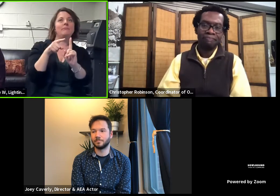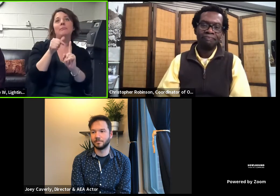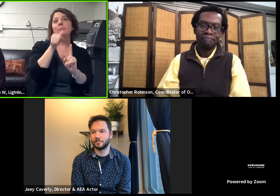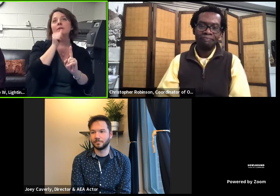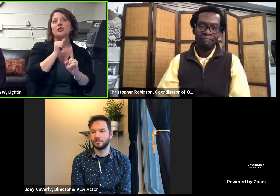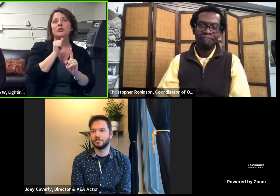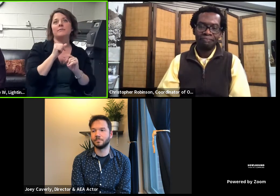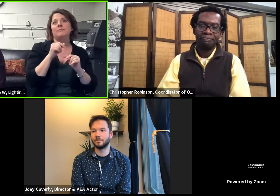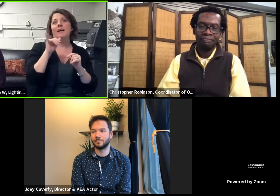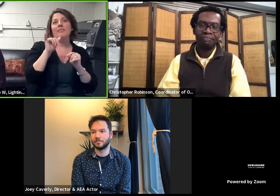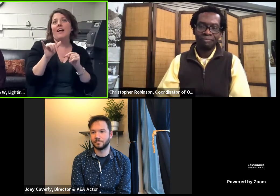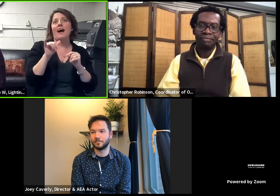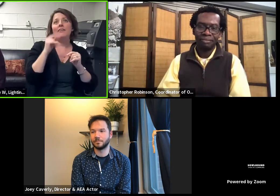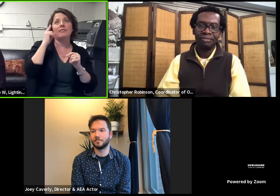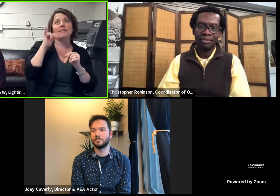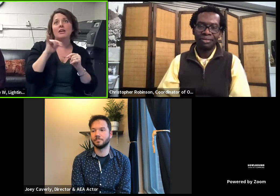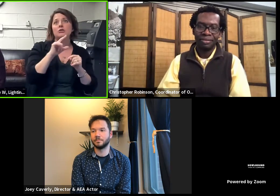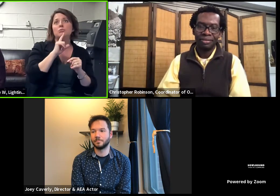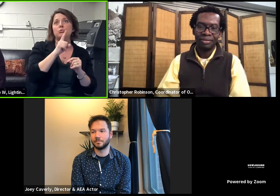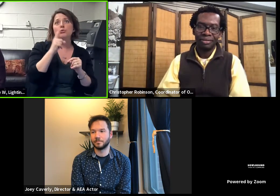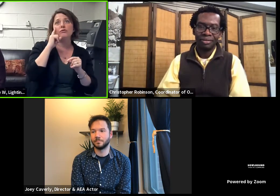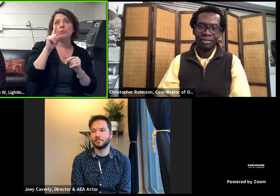It just requires some patience.